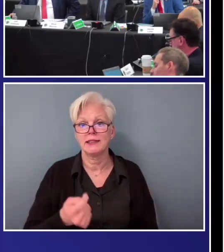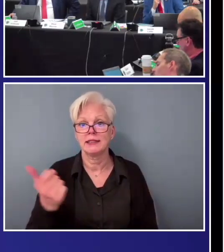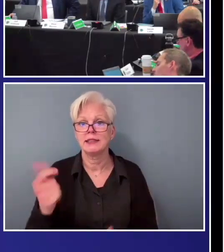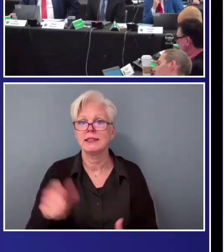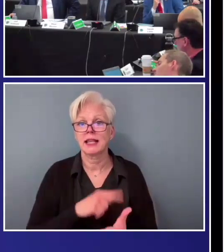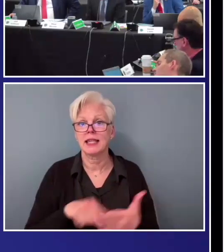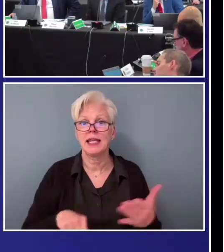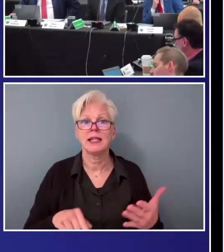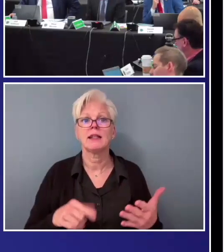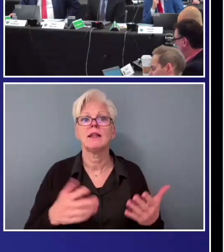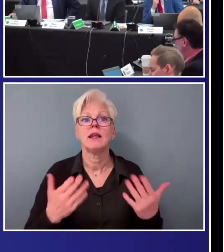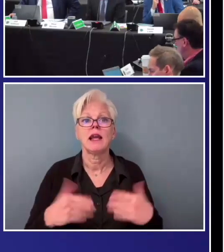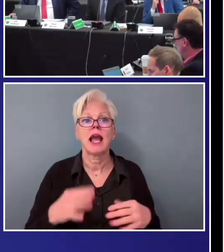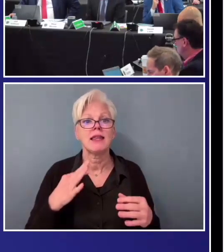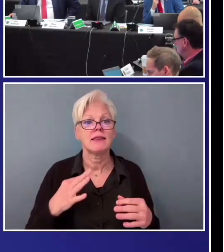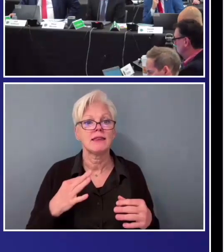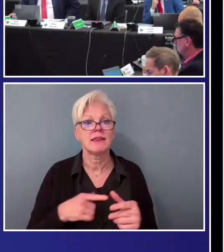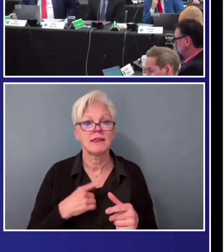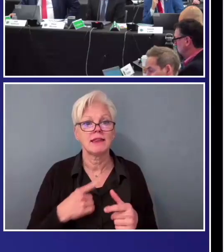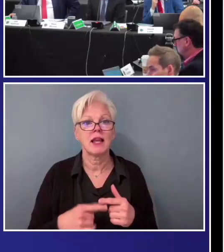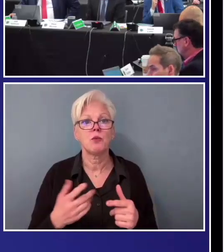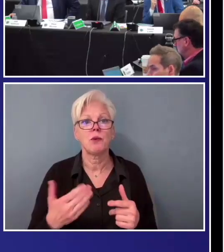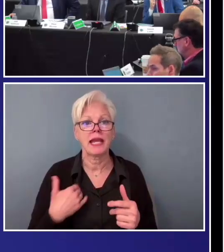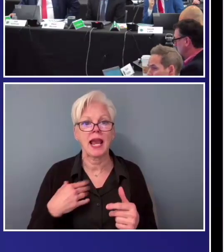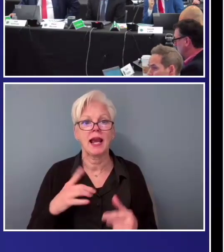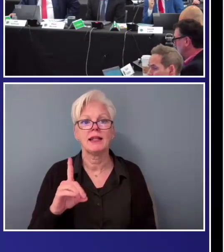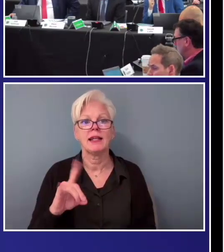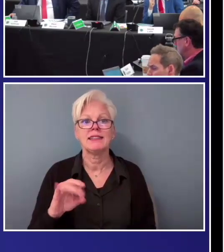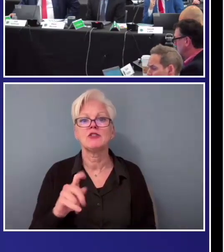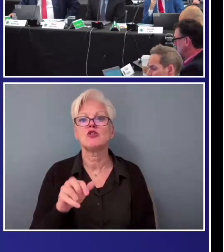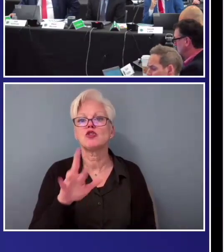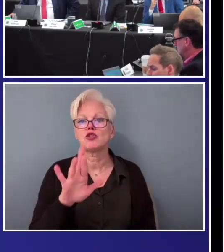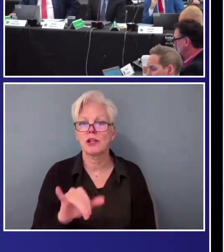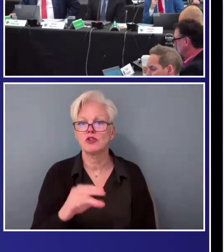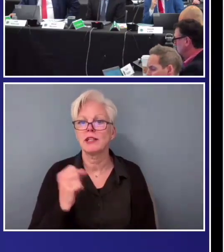And again, we had discretionary and annual debt-to-earnings rates. We've deleted both